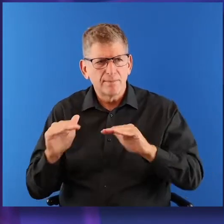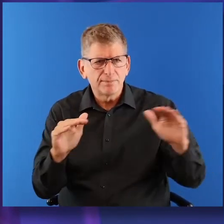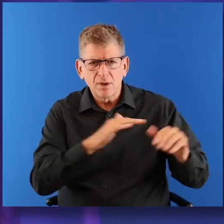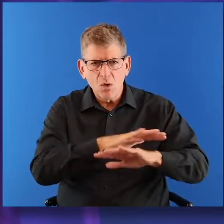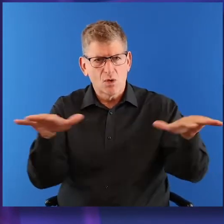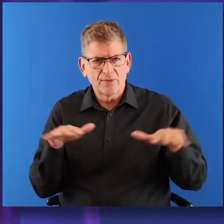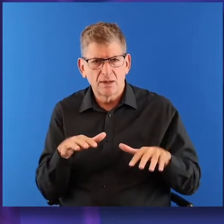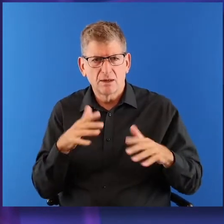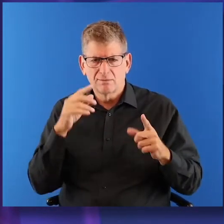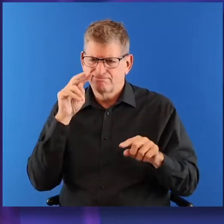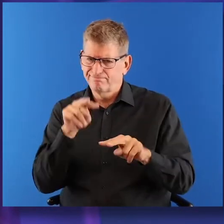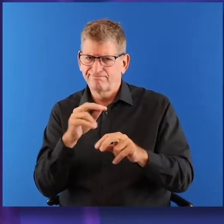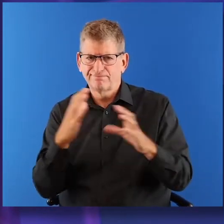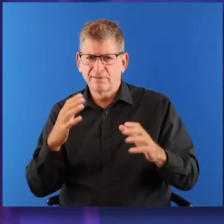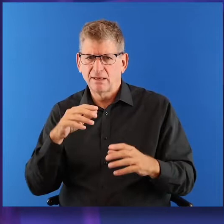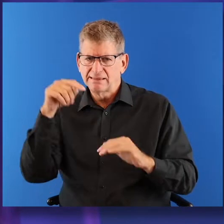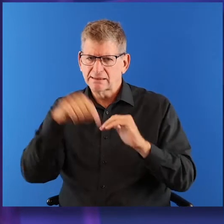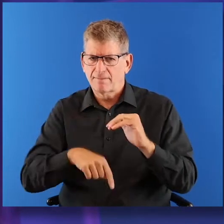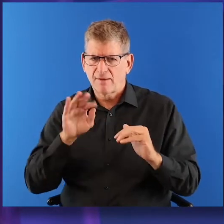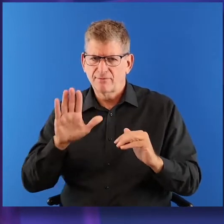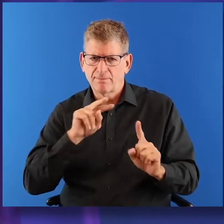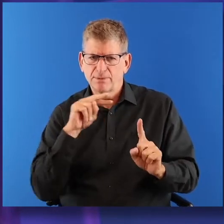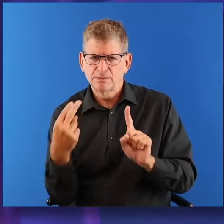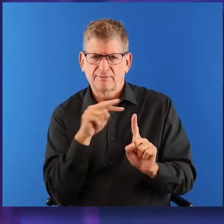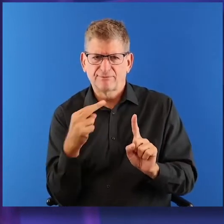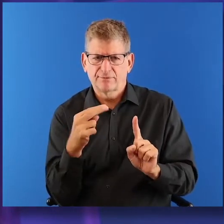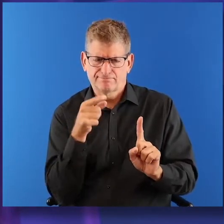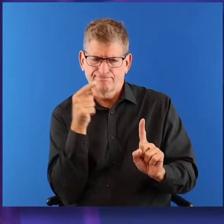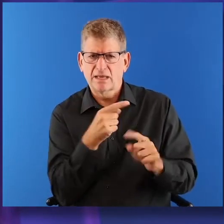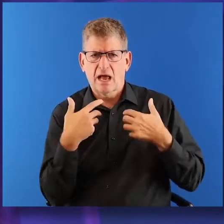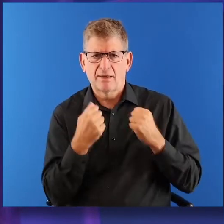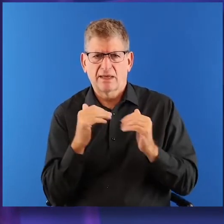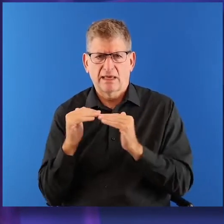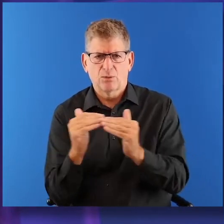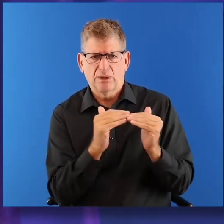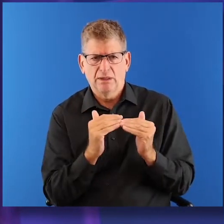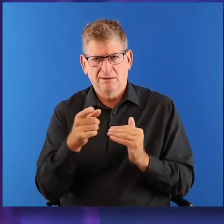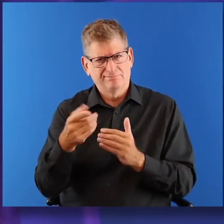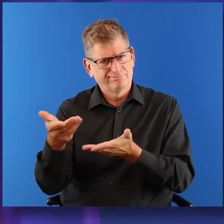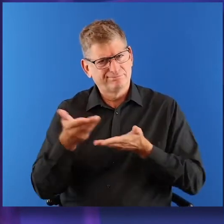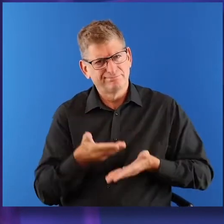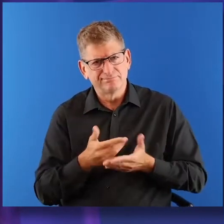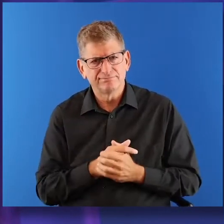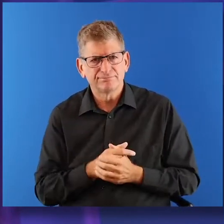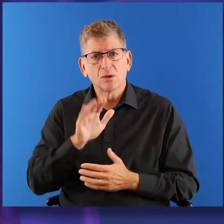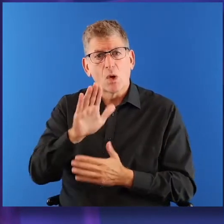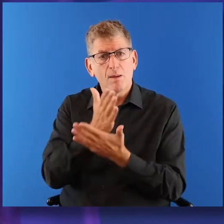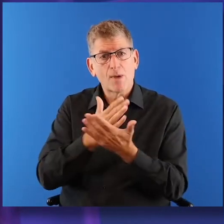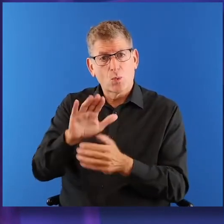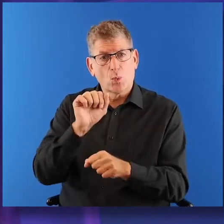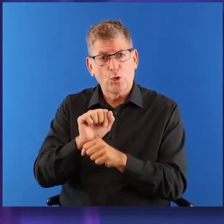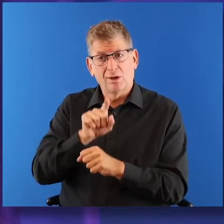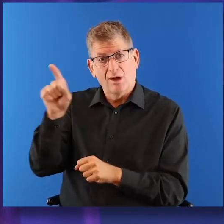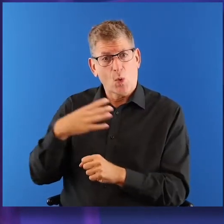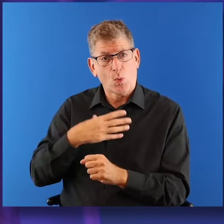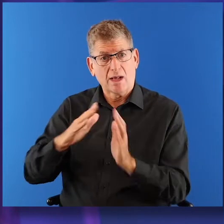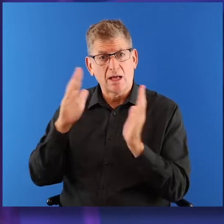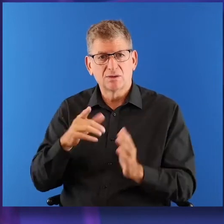health equity that you're offering us. As part of your work at the White House, you've examined how racism influences COVID response